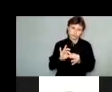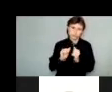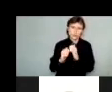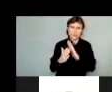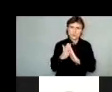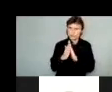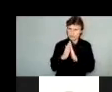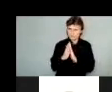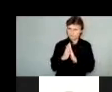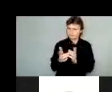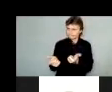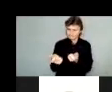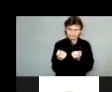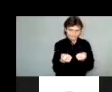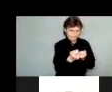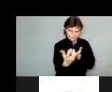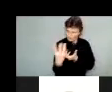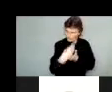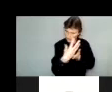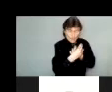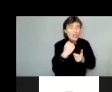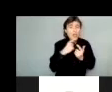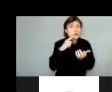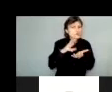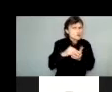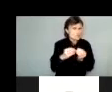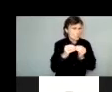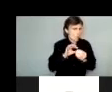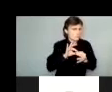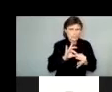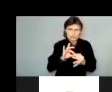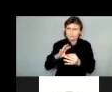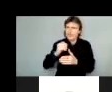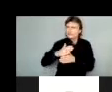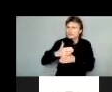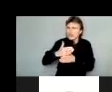look forward to learning about and developing relationships and shared context and understanding